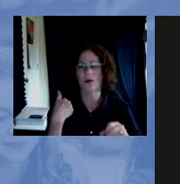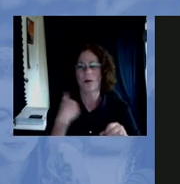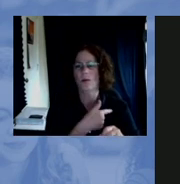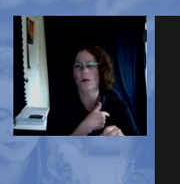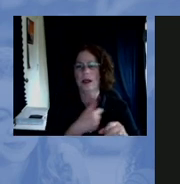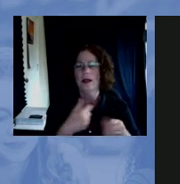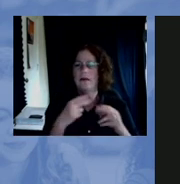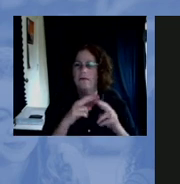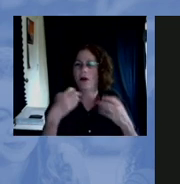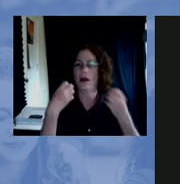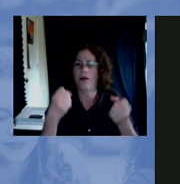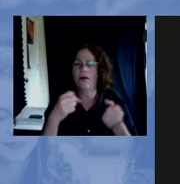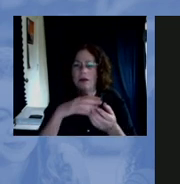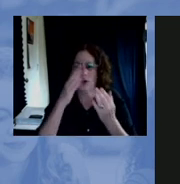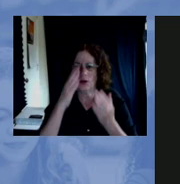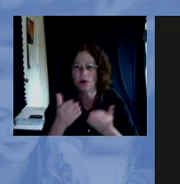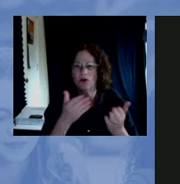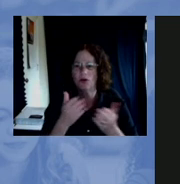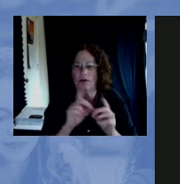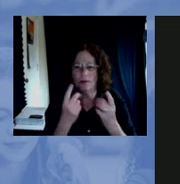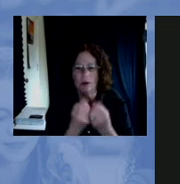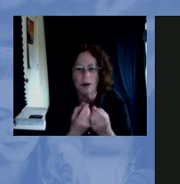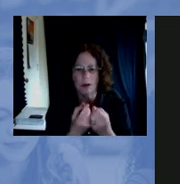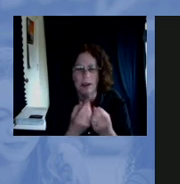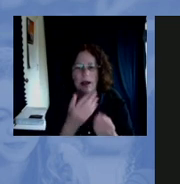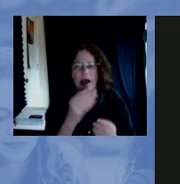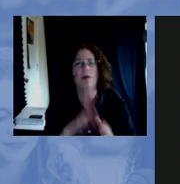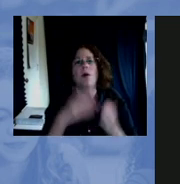SERVICES DEPARTMENT BUT IN ADDITION TO THAT, WE OPENED A MENTAL HEALTH UNIT.